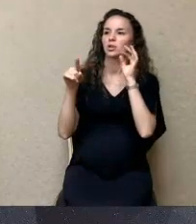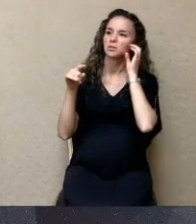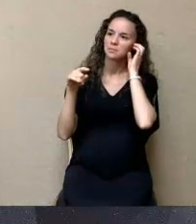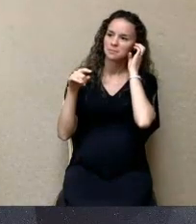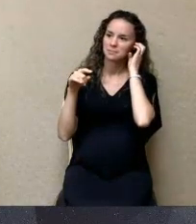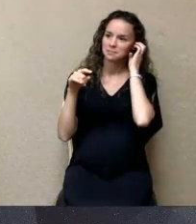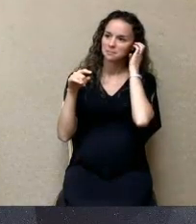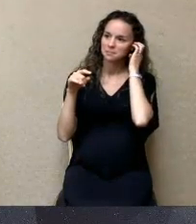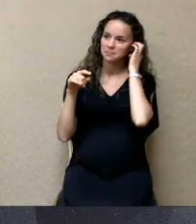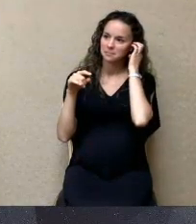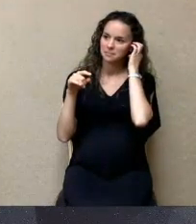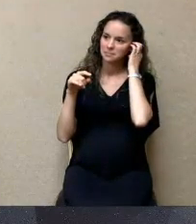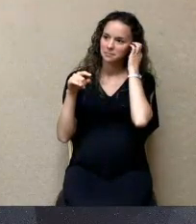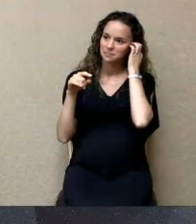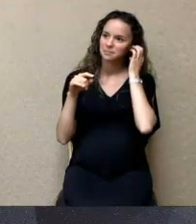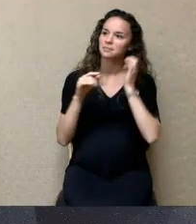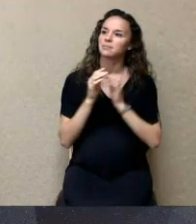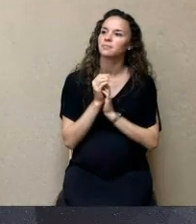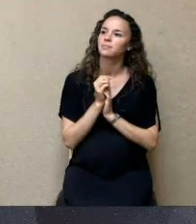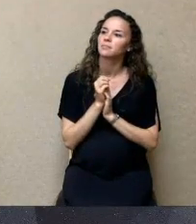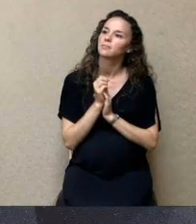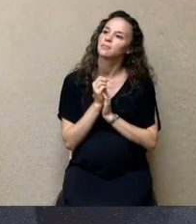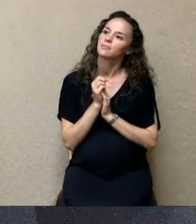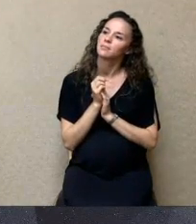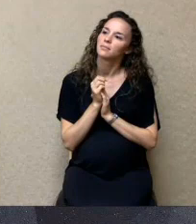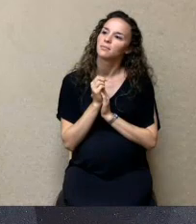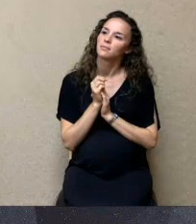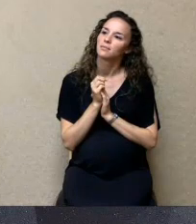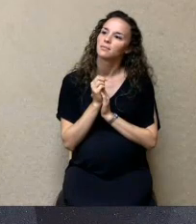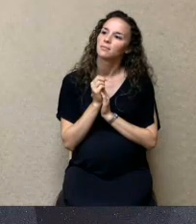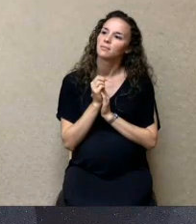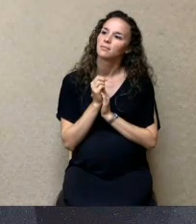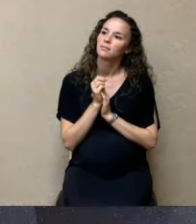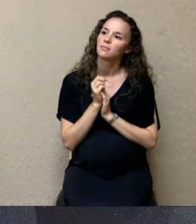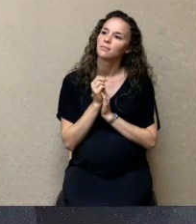We've got one taker for the comment. Cool.